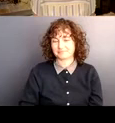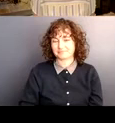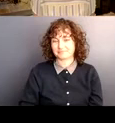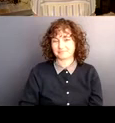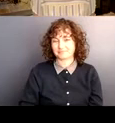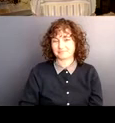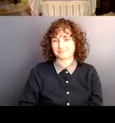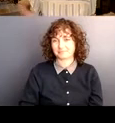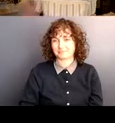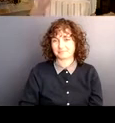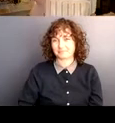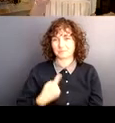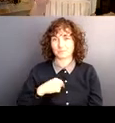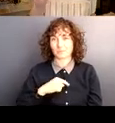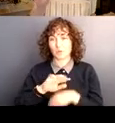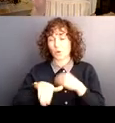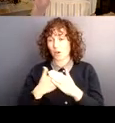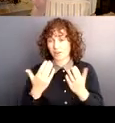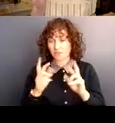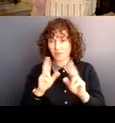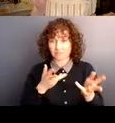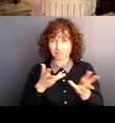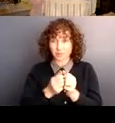We're all here ready to engage with you and